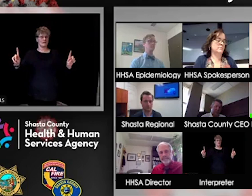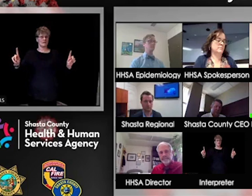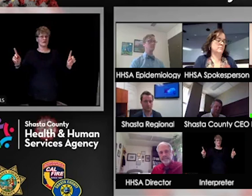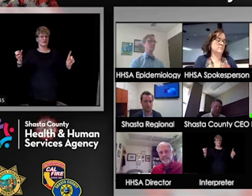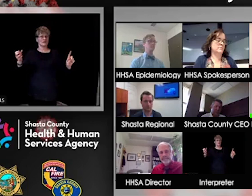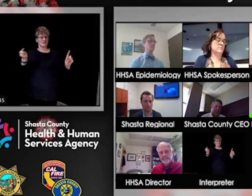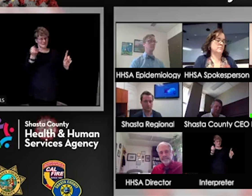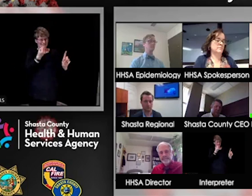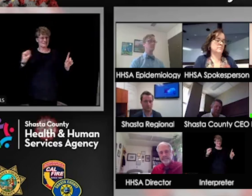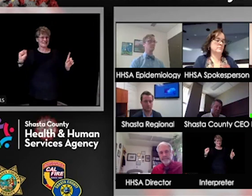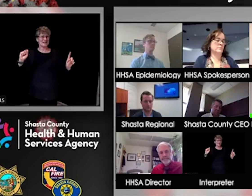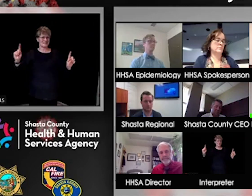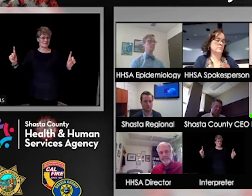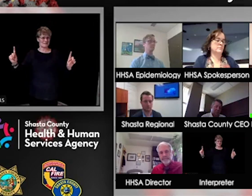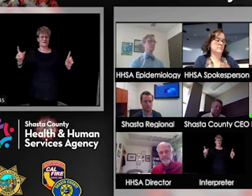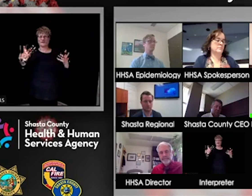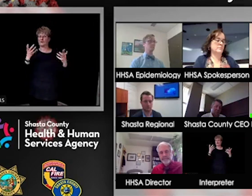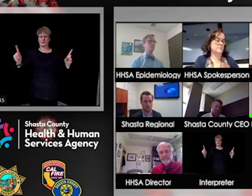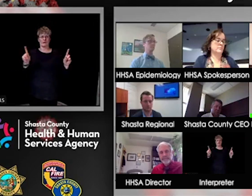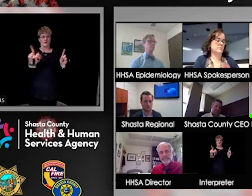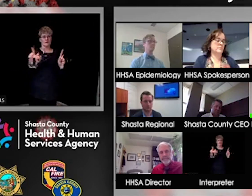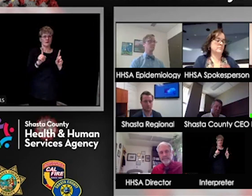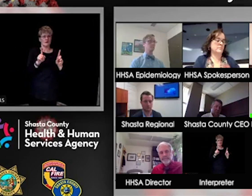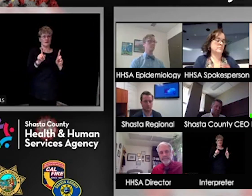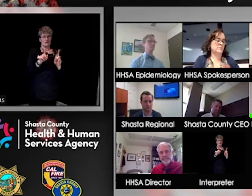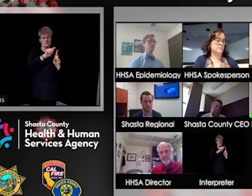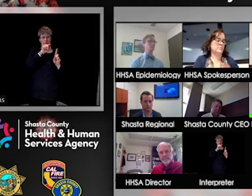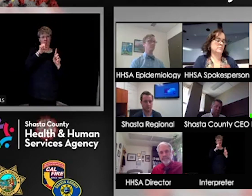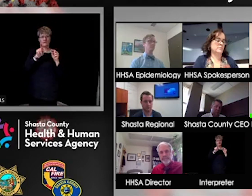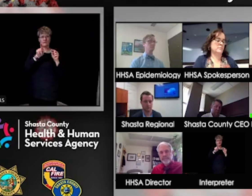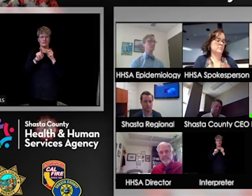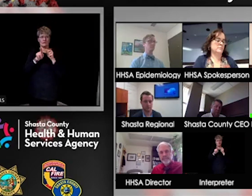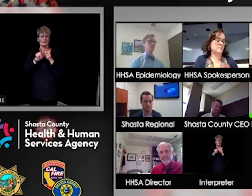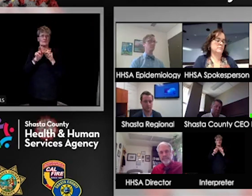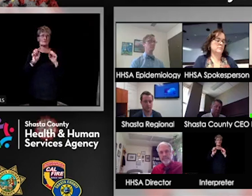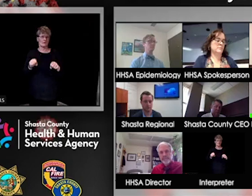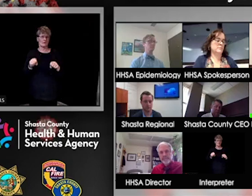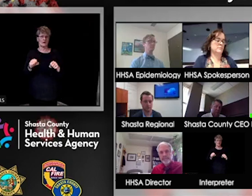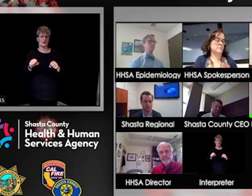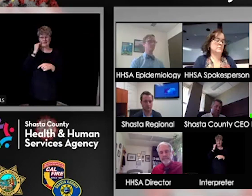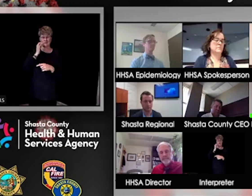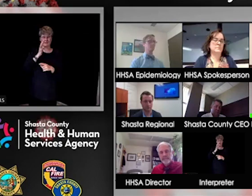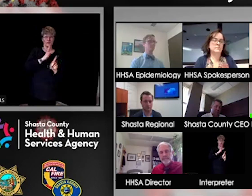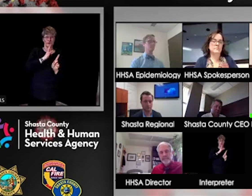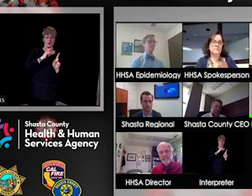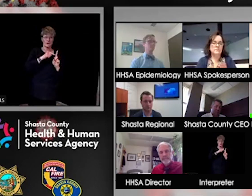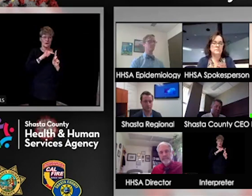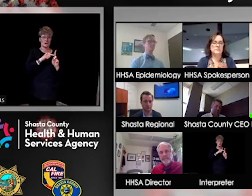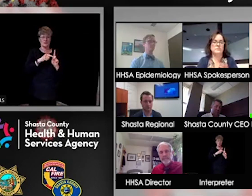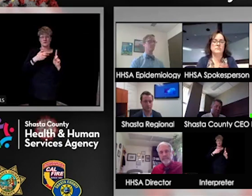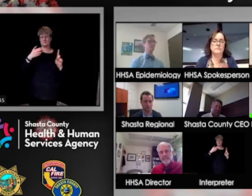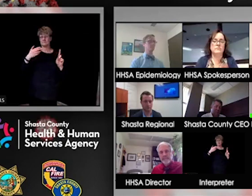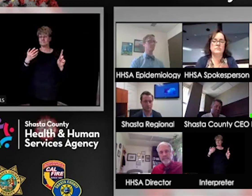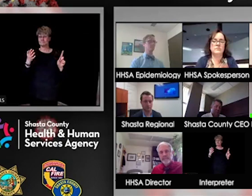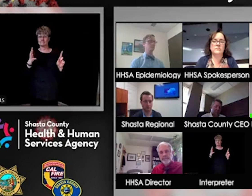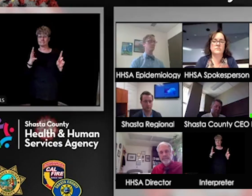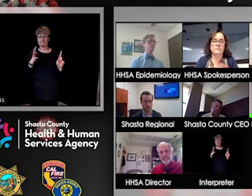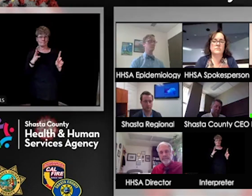you're out of the vicinity of somebody from talking or speaking or singing or what-have-you